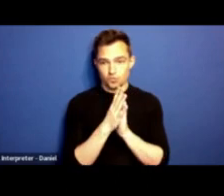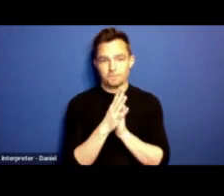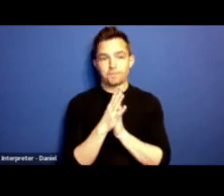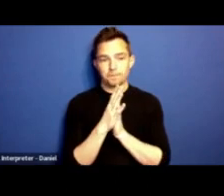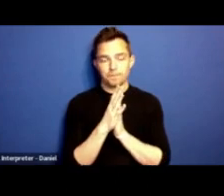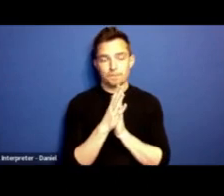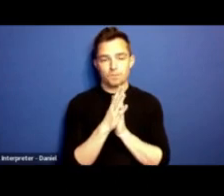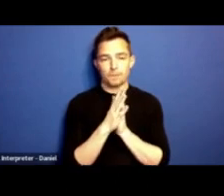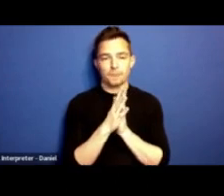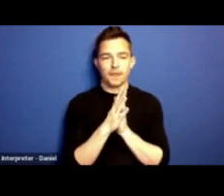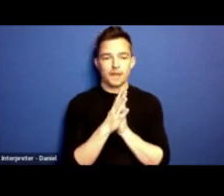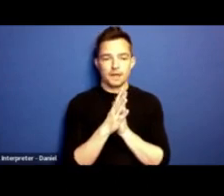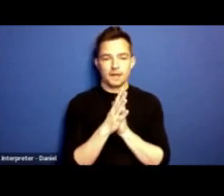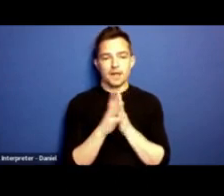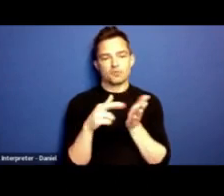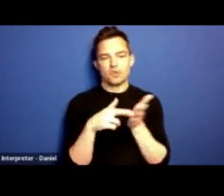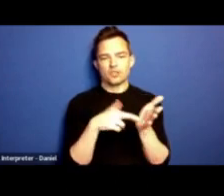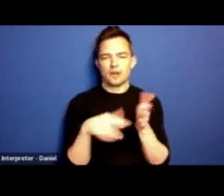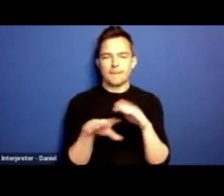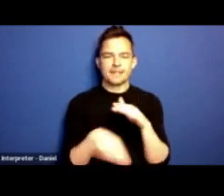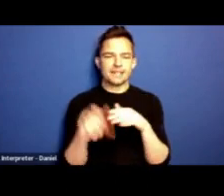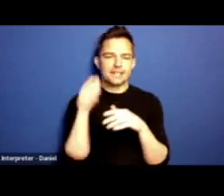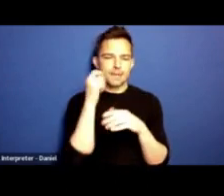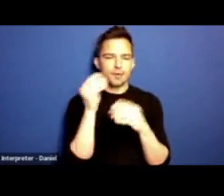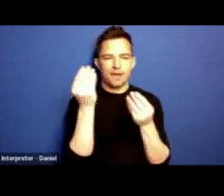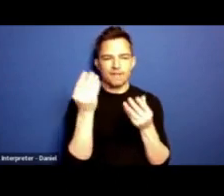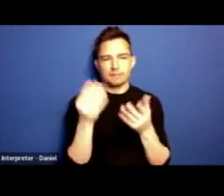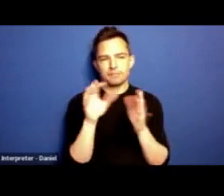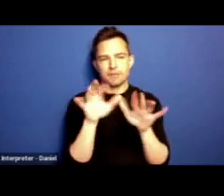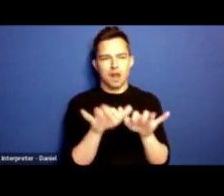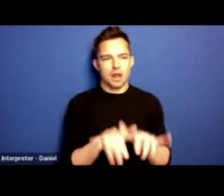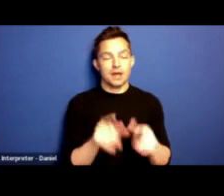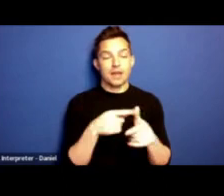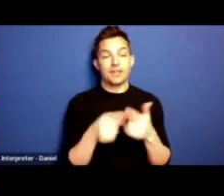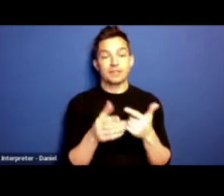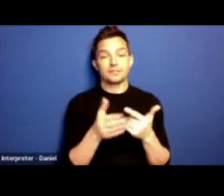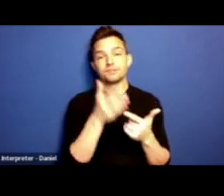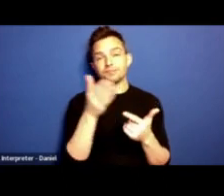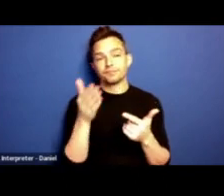besides just kind of registering basic demographics, and then going on to helping a person